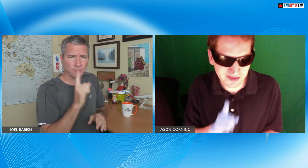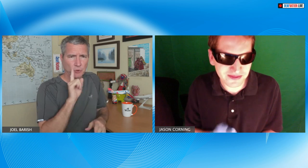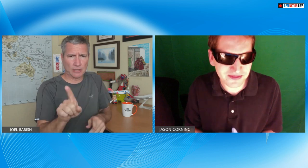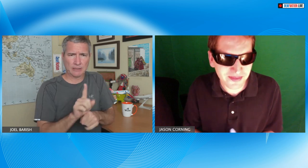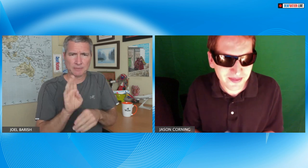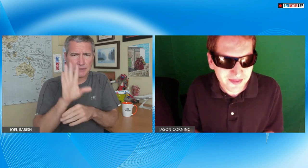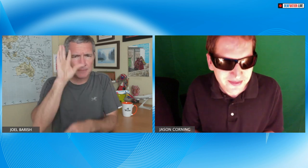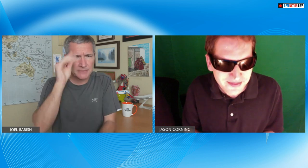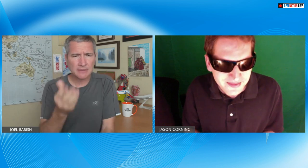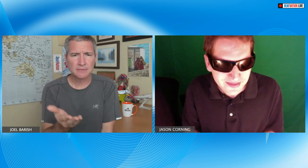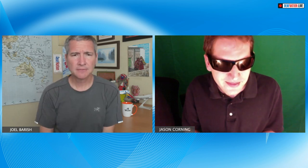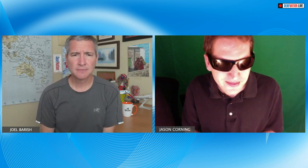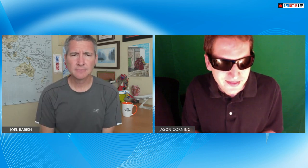as a real business man